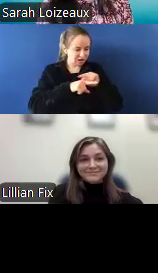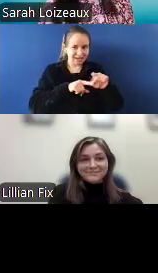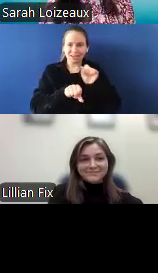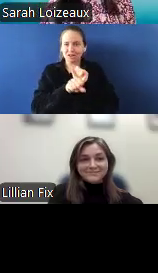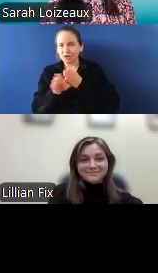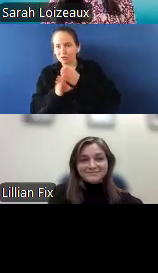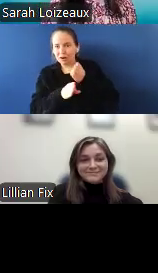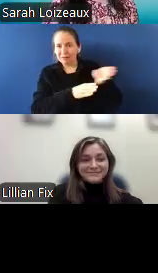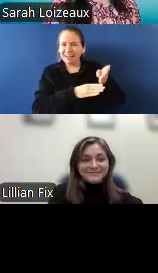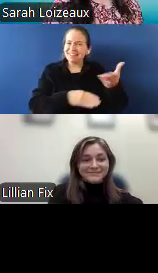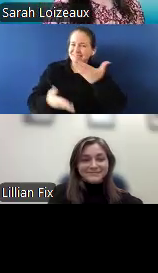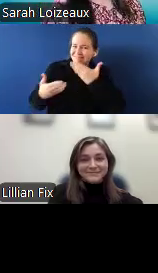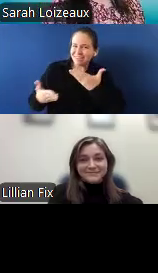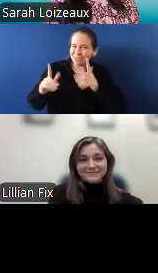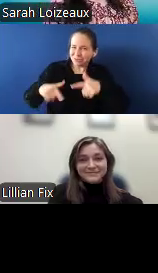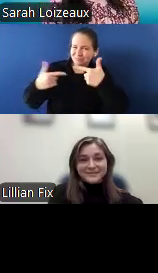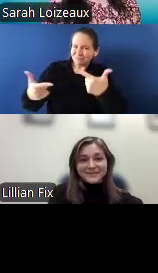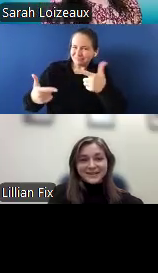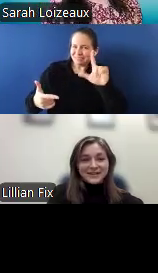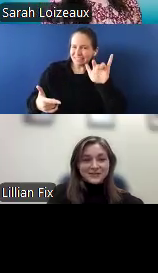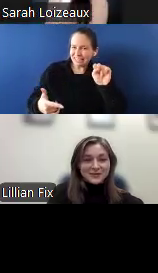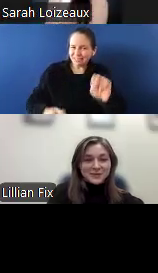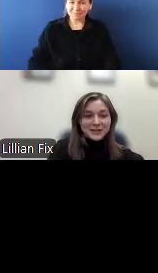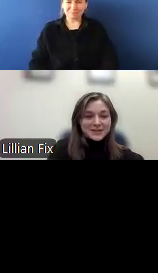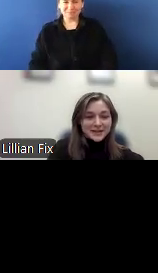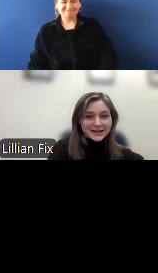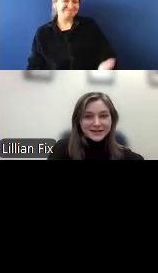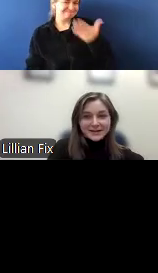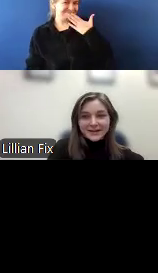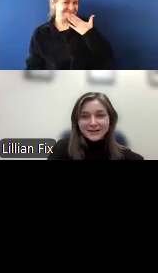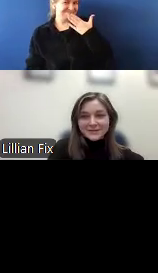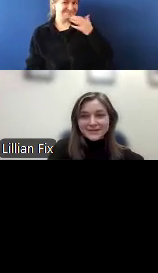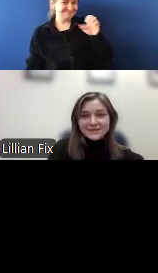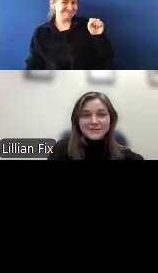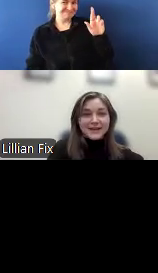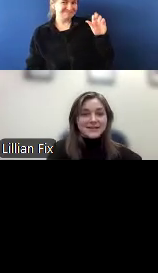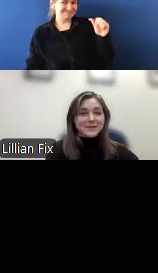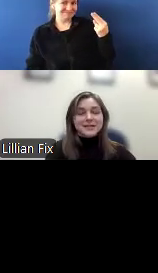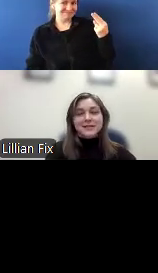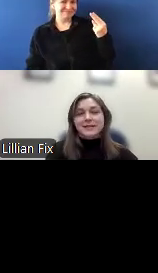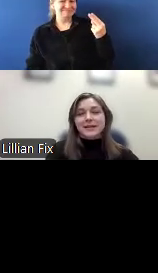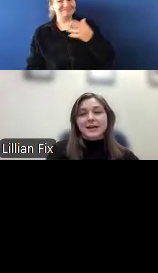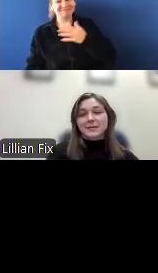a pleasure to have you. The floor is yours. >> Thank you so much, Sarah. So, as she mentioned,